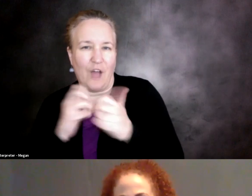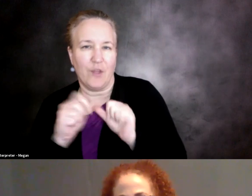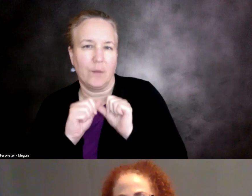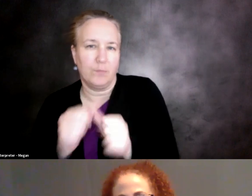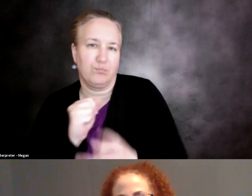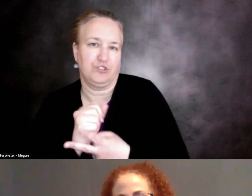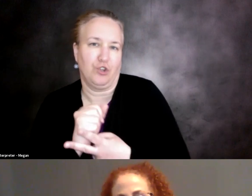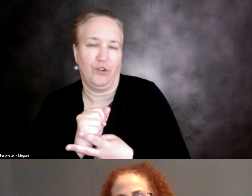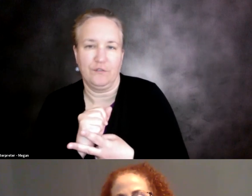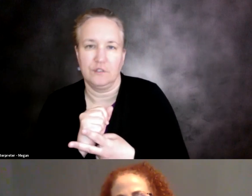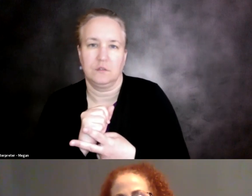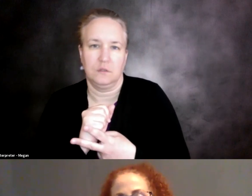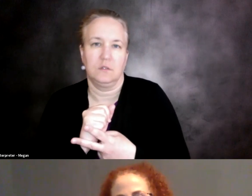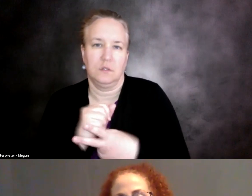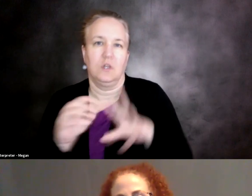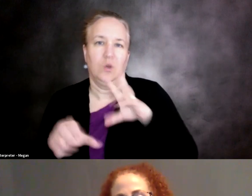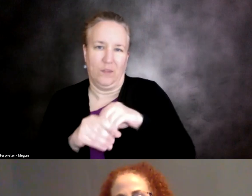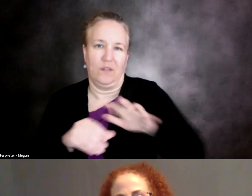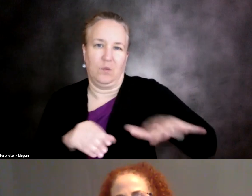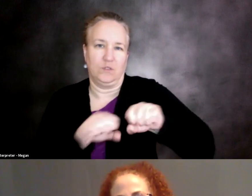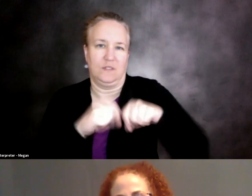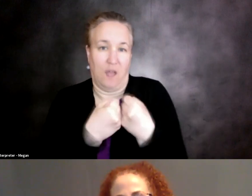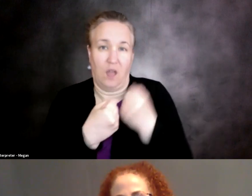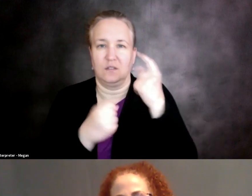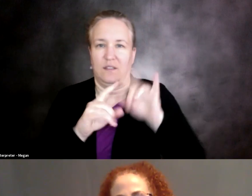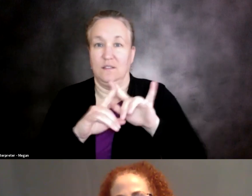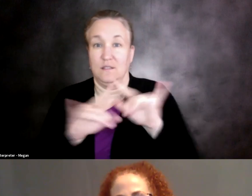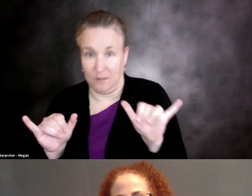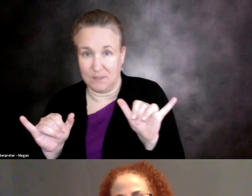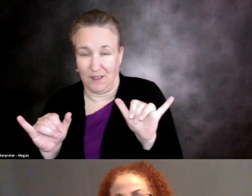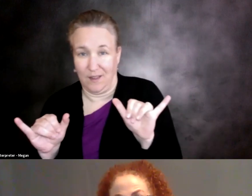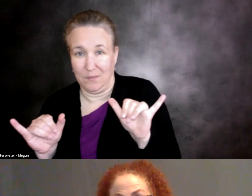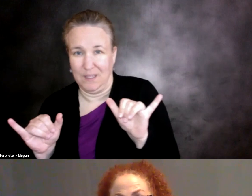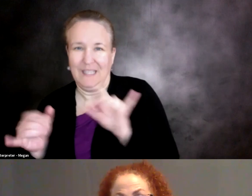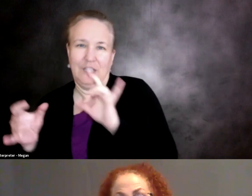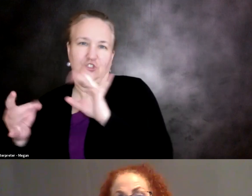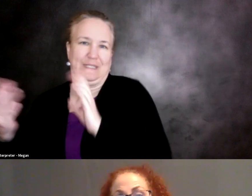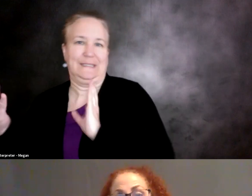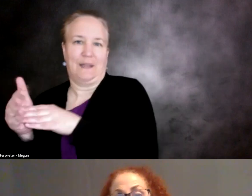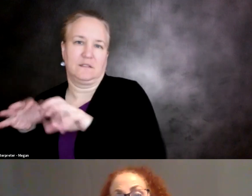within our societies at the same time as it was being critiqued against the colonial state.